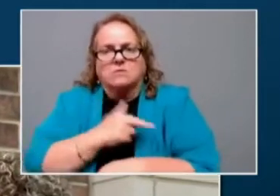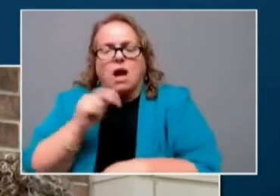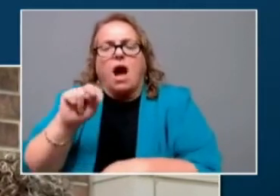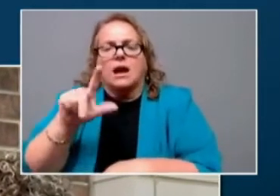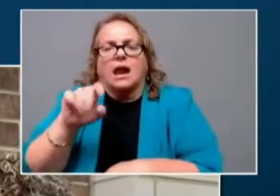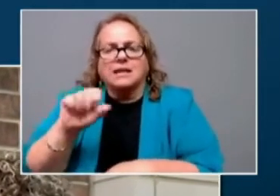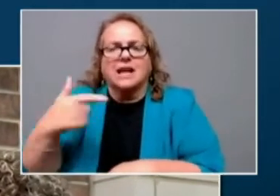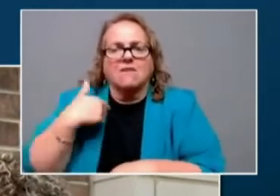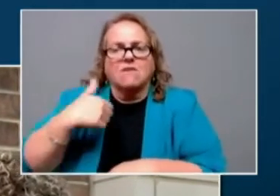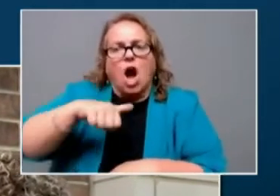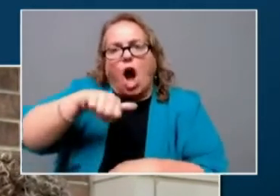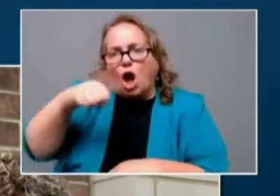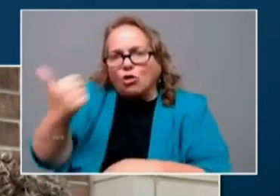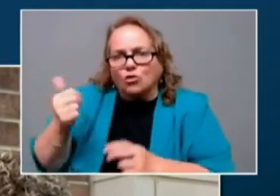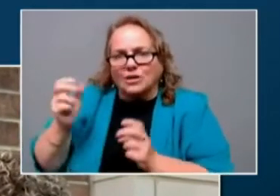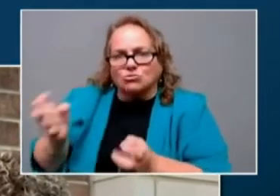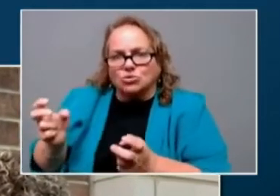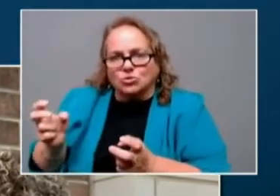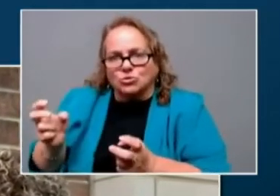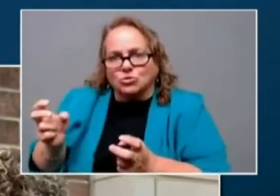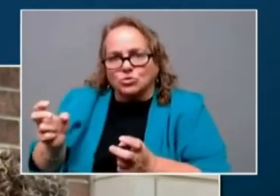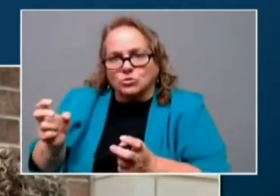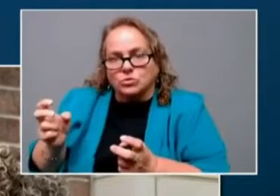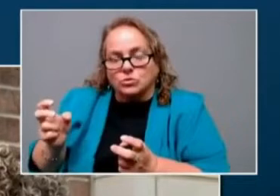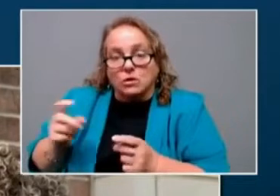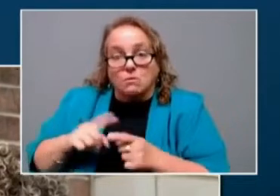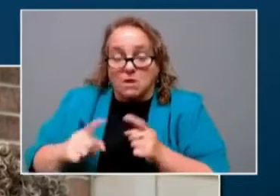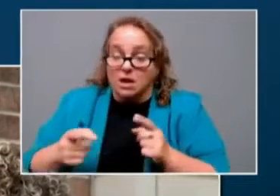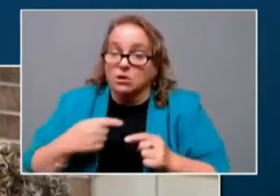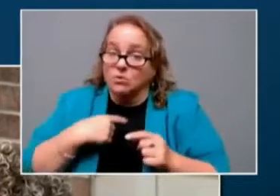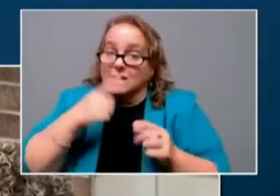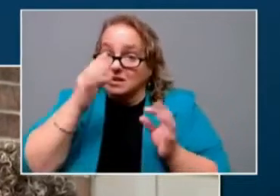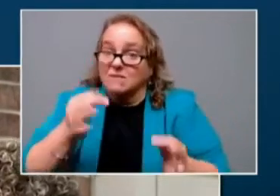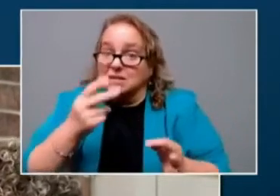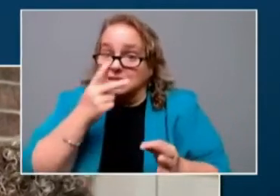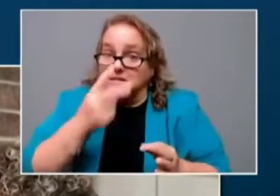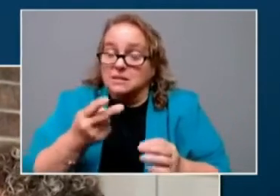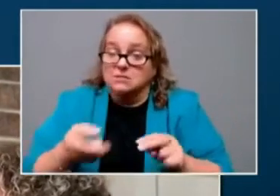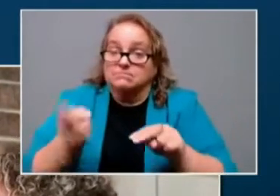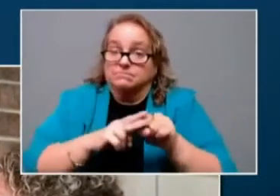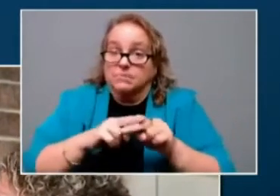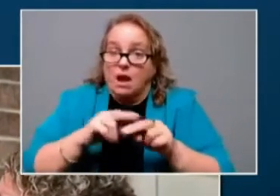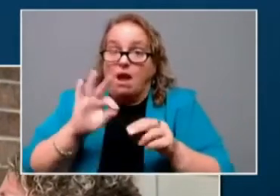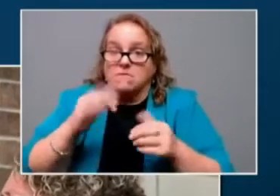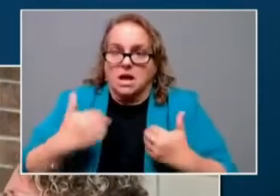but we are definitely seeing an uptick and younger people unvaccinated that are really sick here in the er